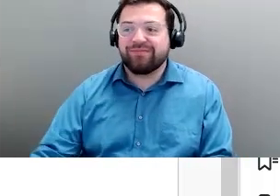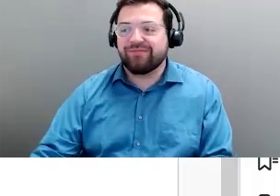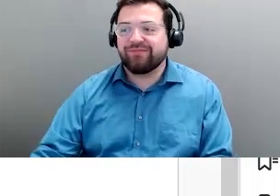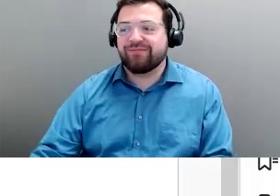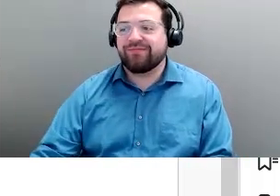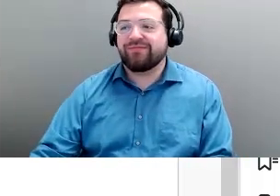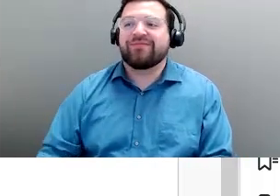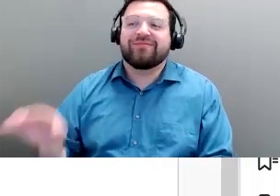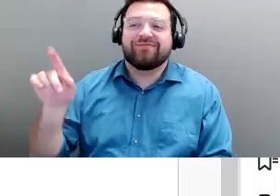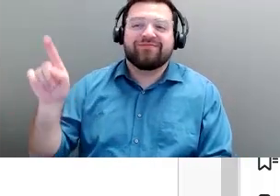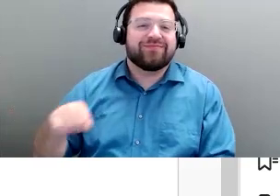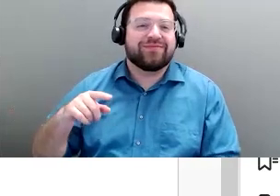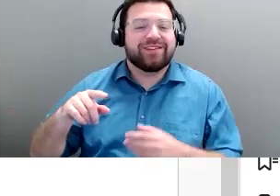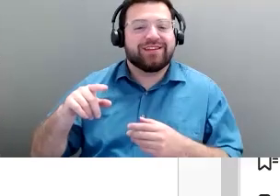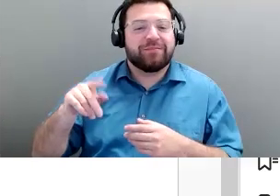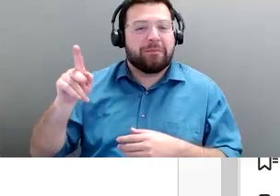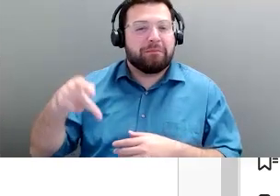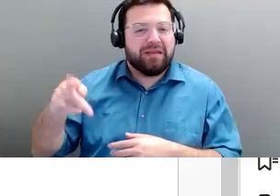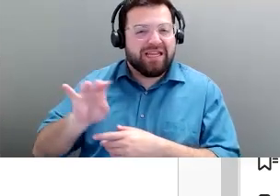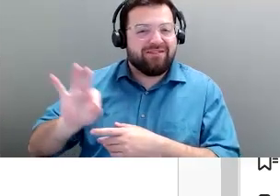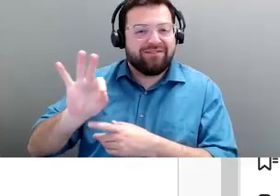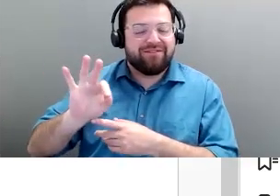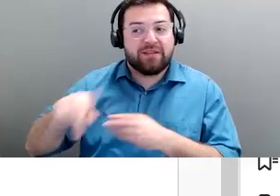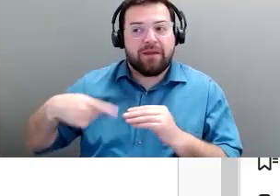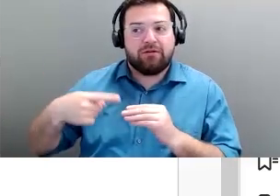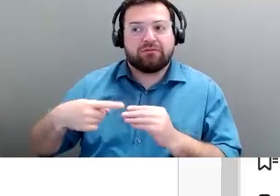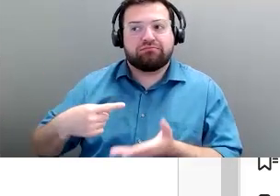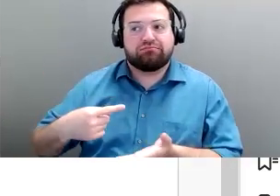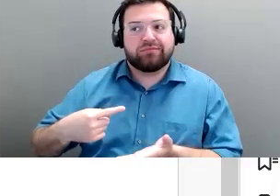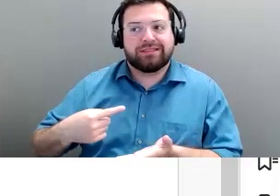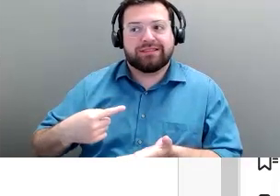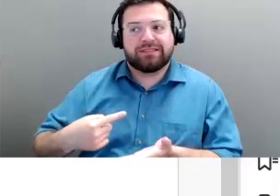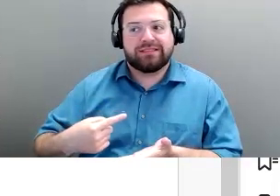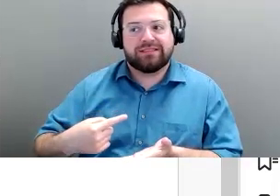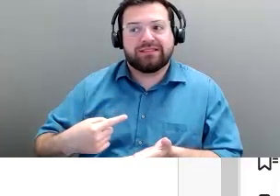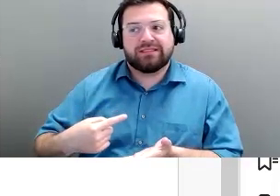And again, I don't want to spend too much time on this, but again, this is,